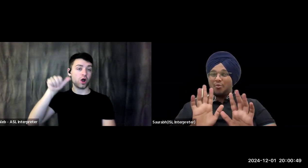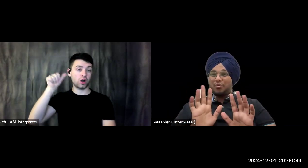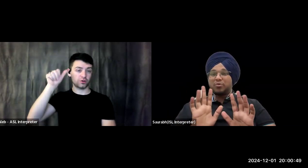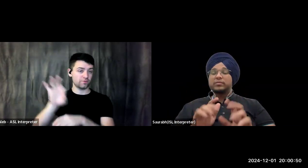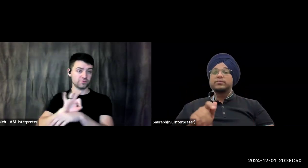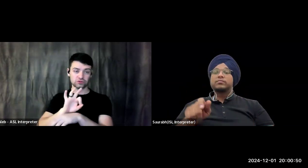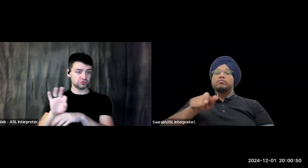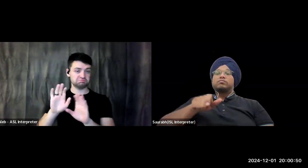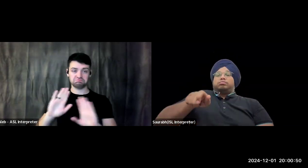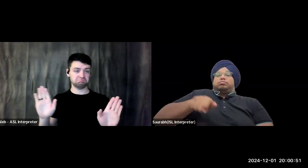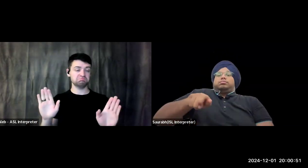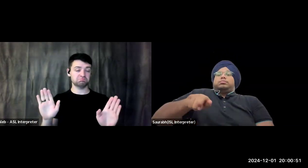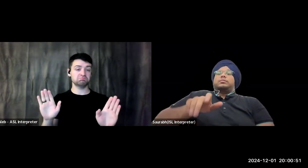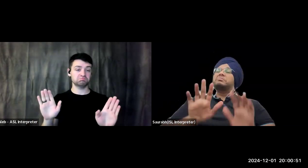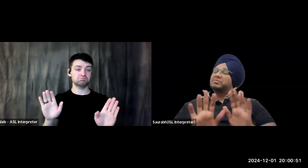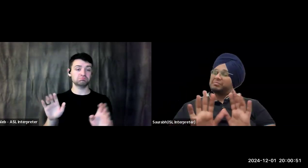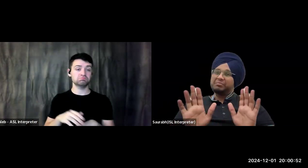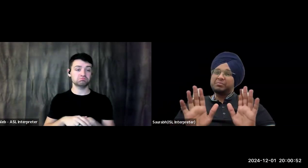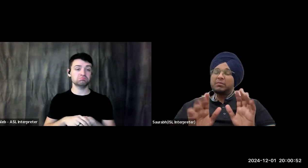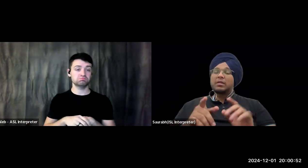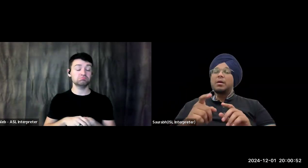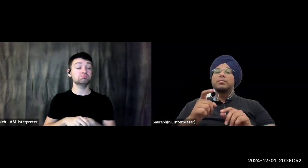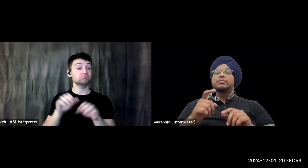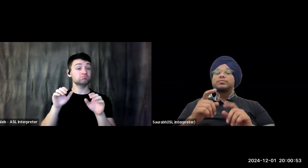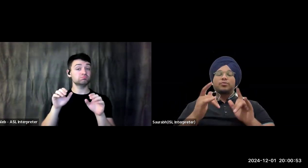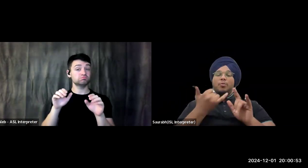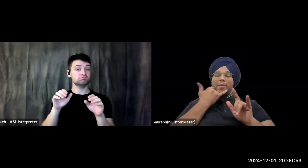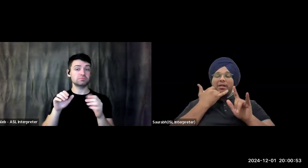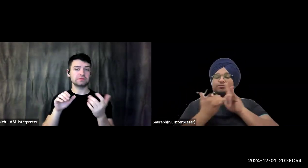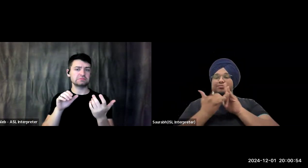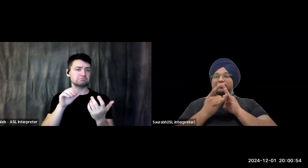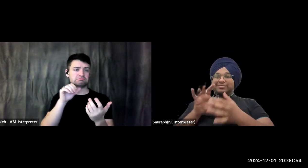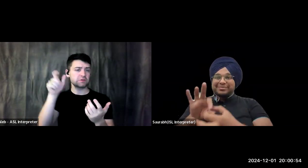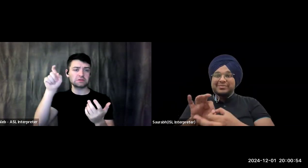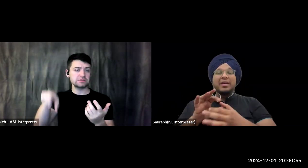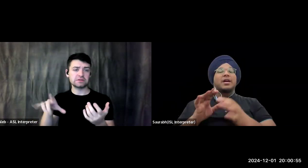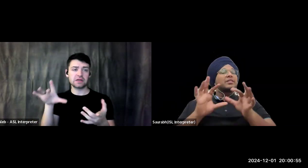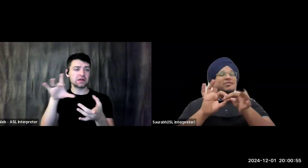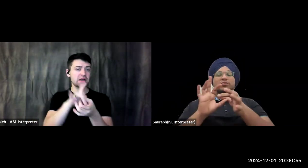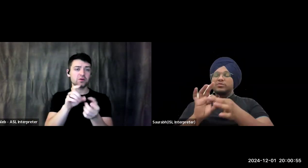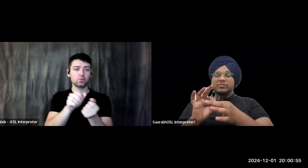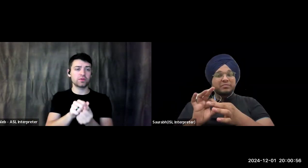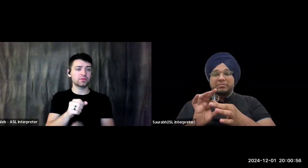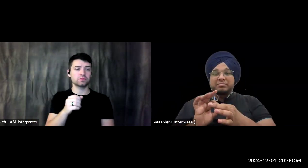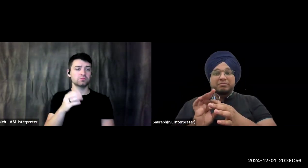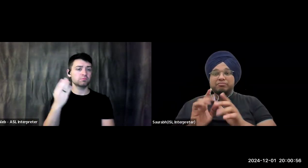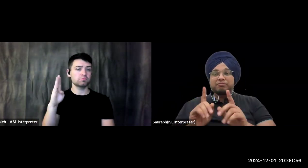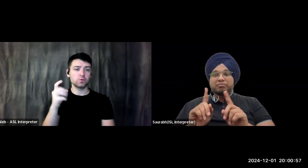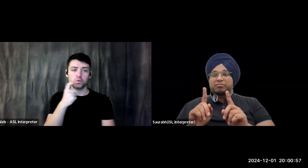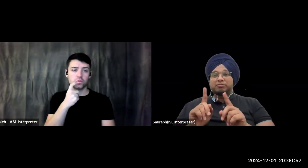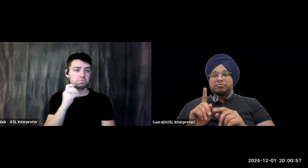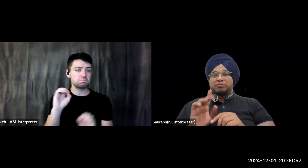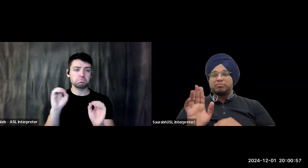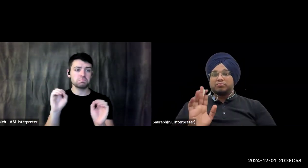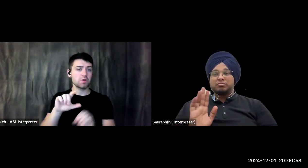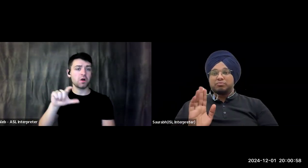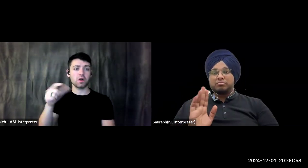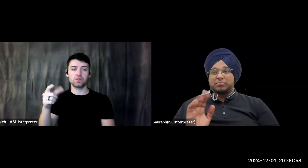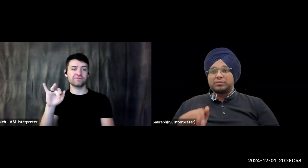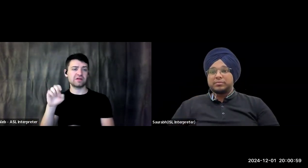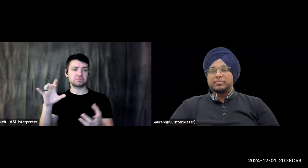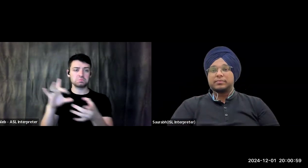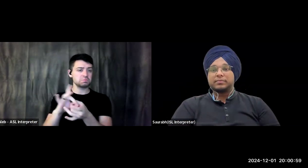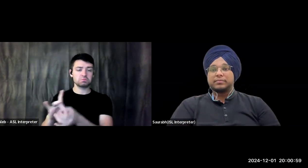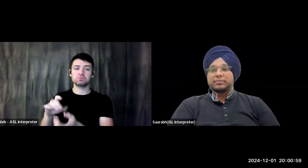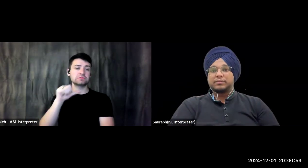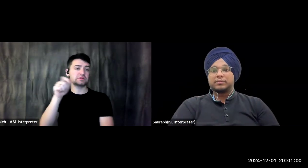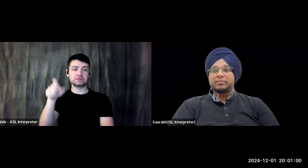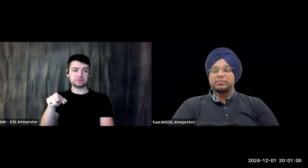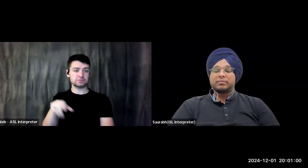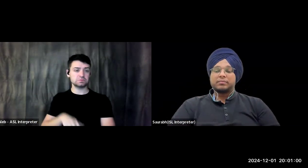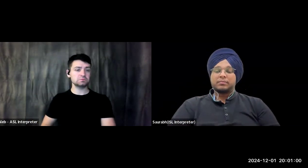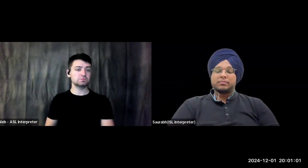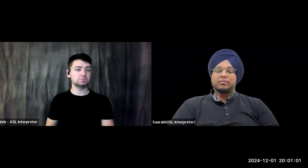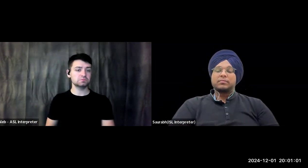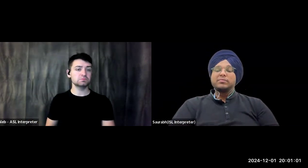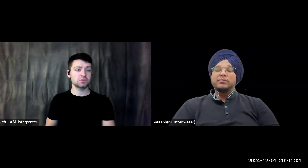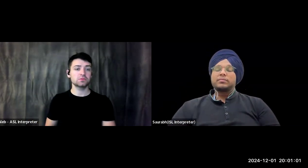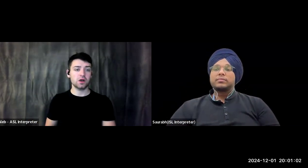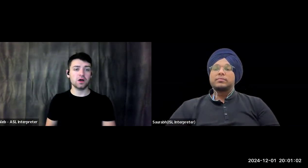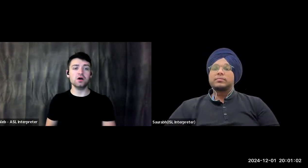to Bluetooth or any other device